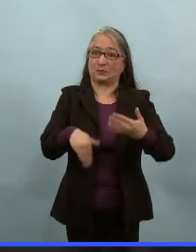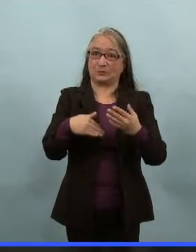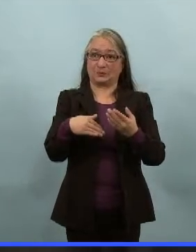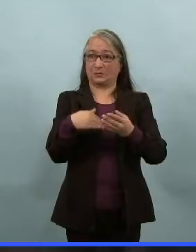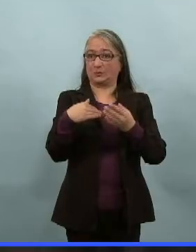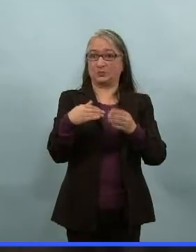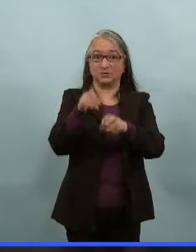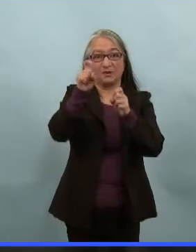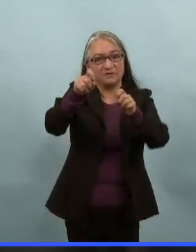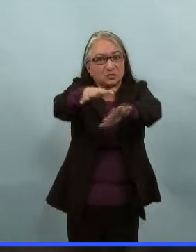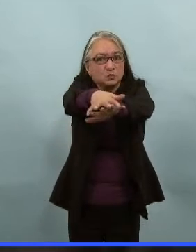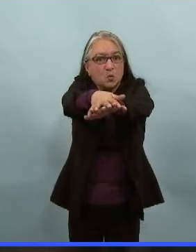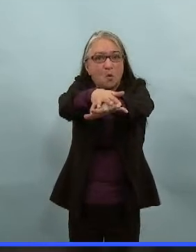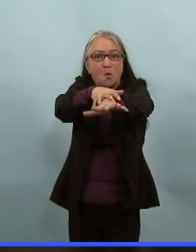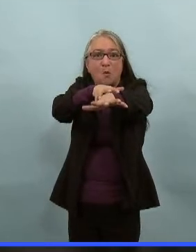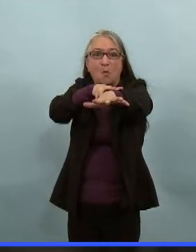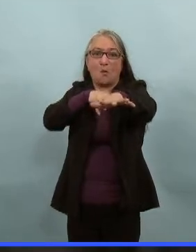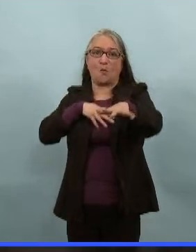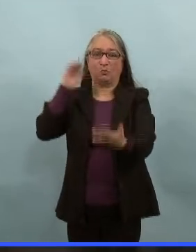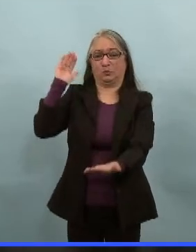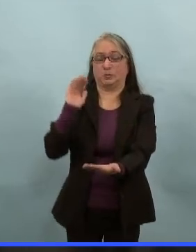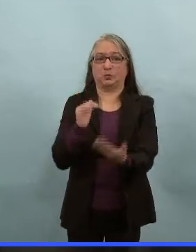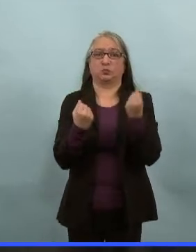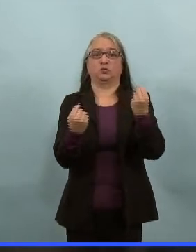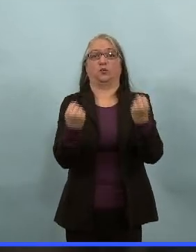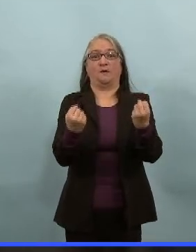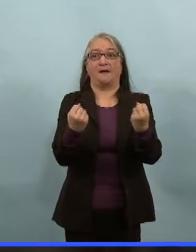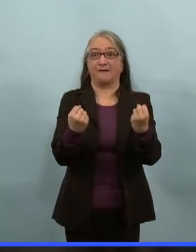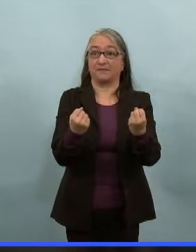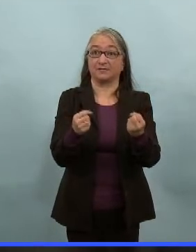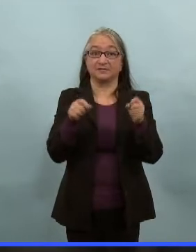so if we're planning on interacting with 10 people this week cut it down to two people